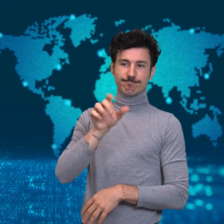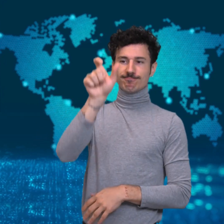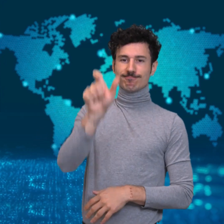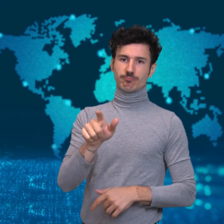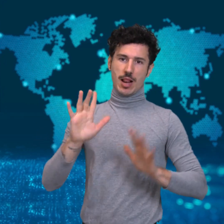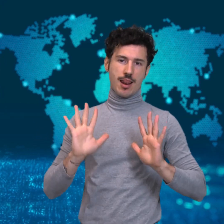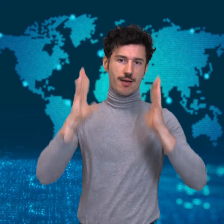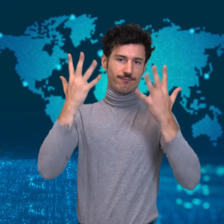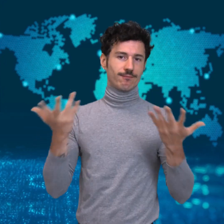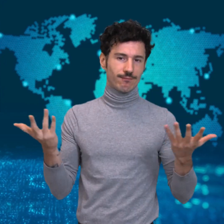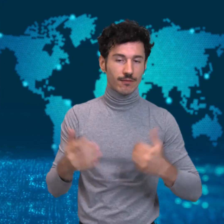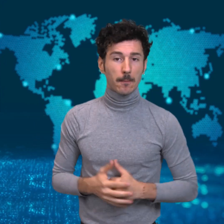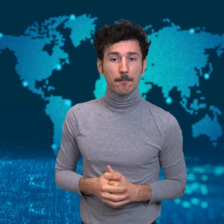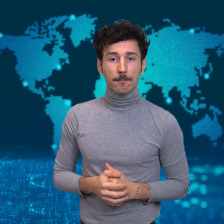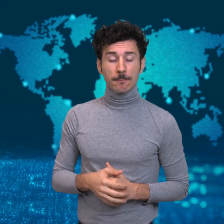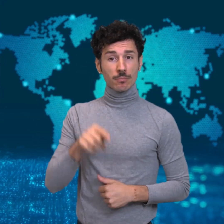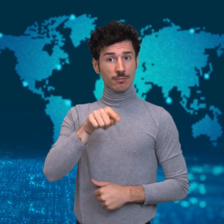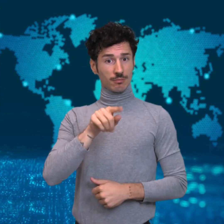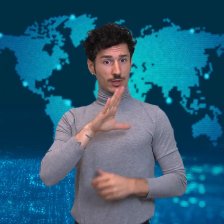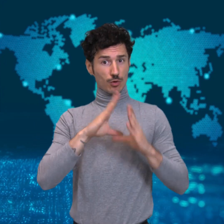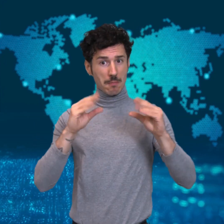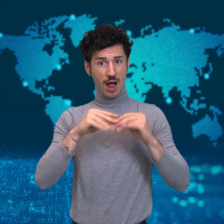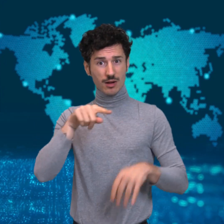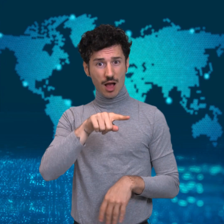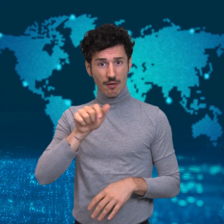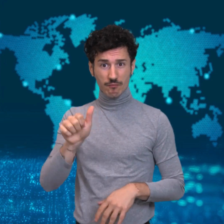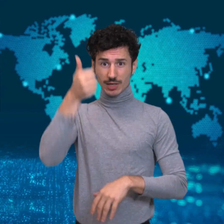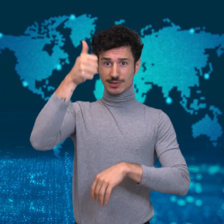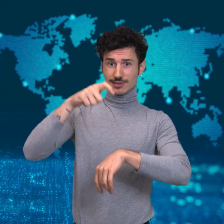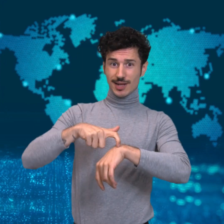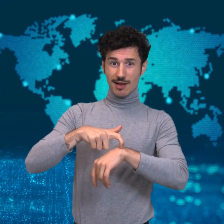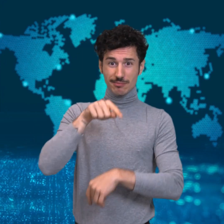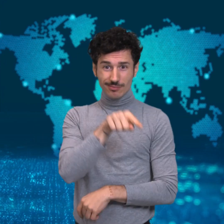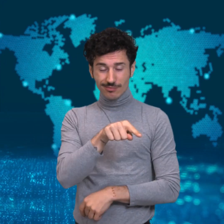This is not the first time a village in Romania